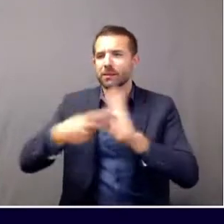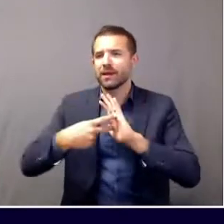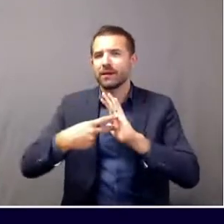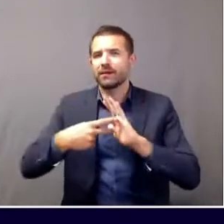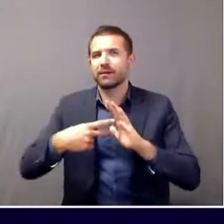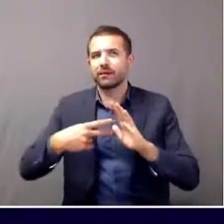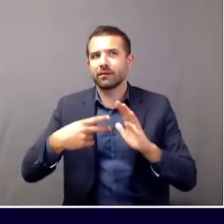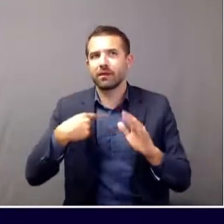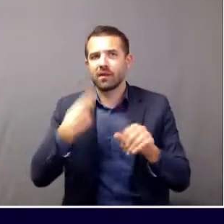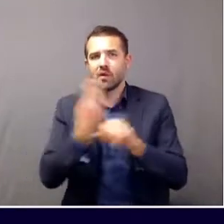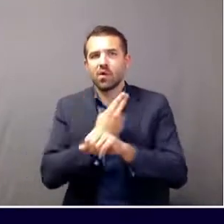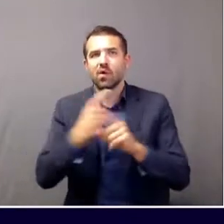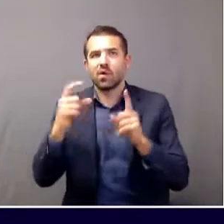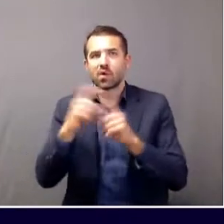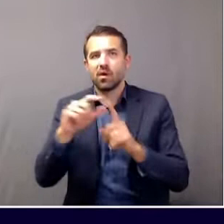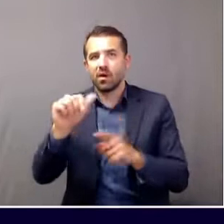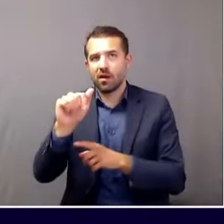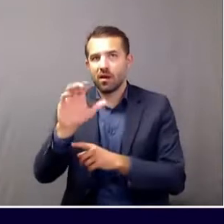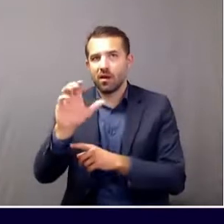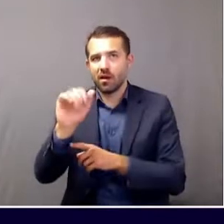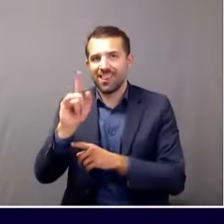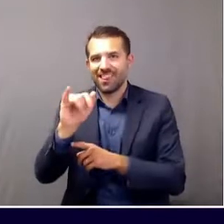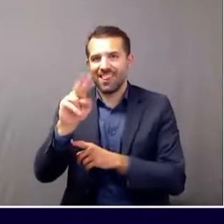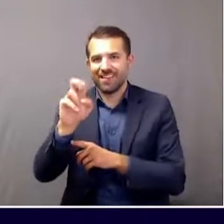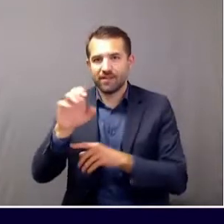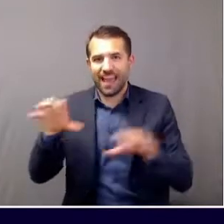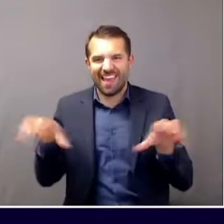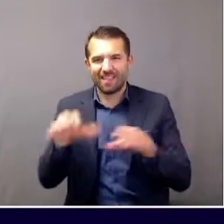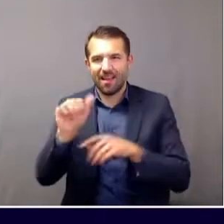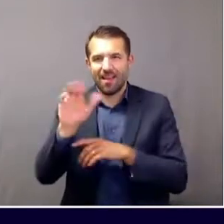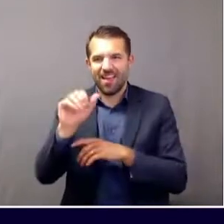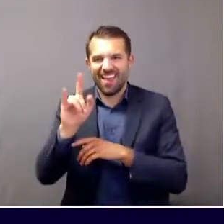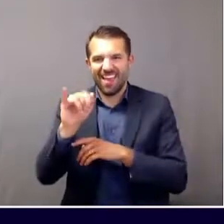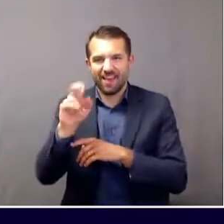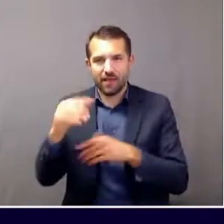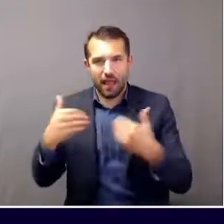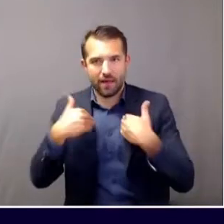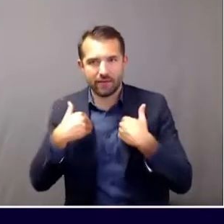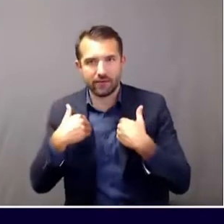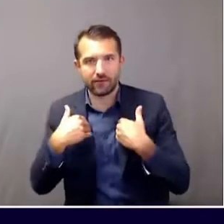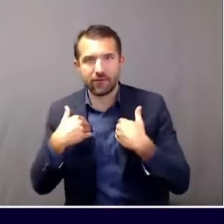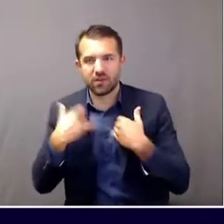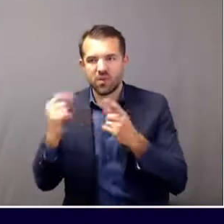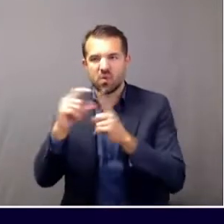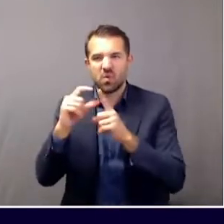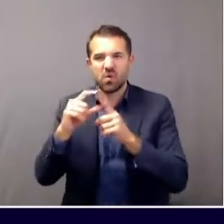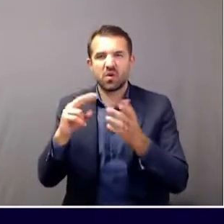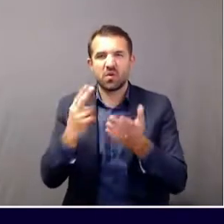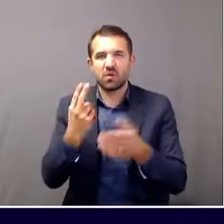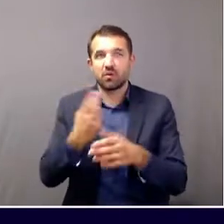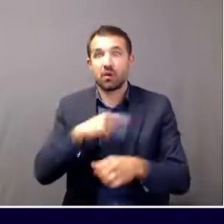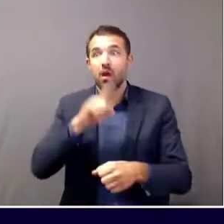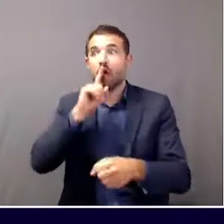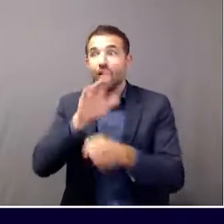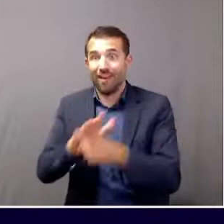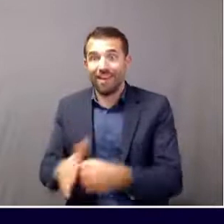cases on our website what we refer to our case is you are